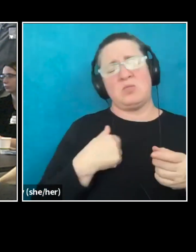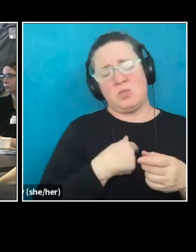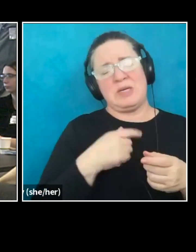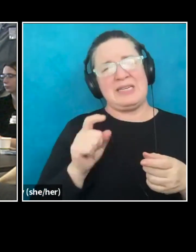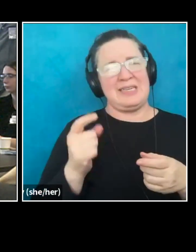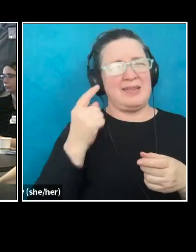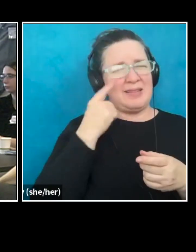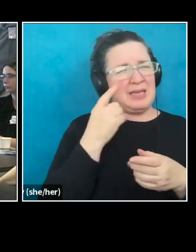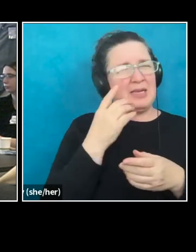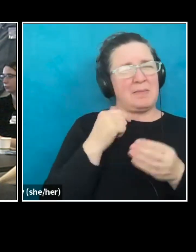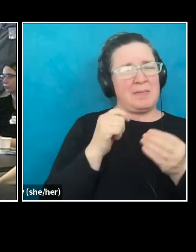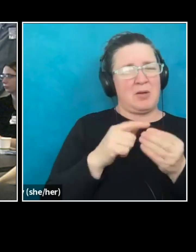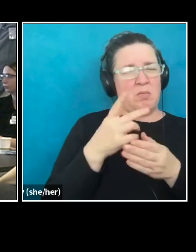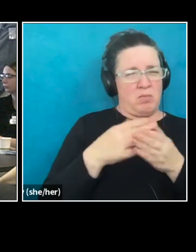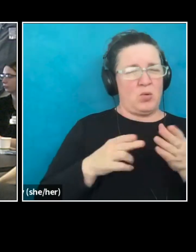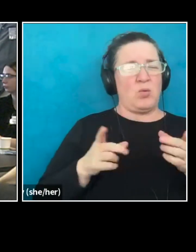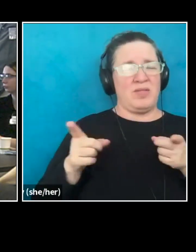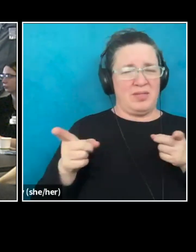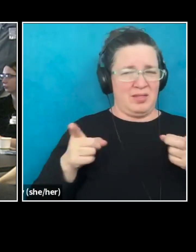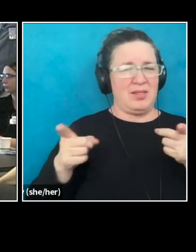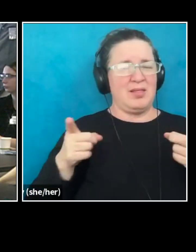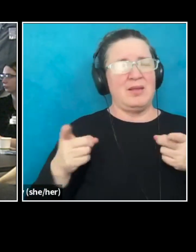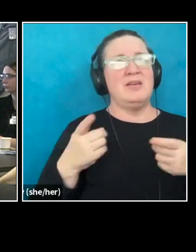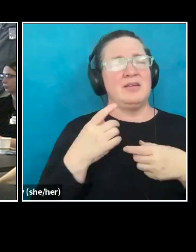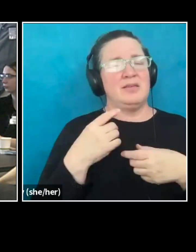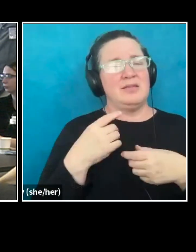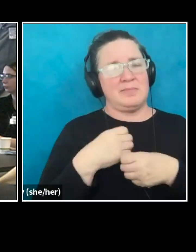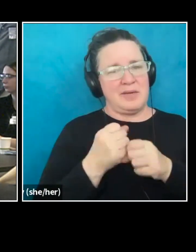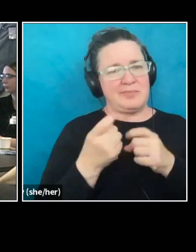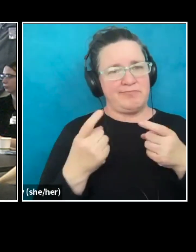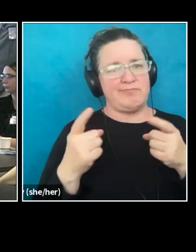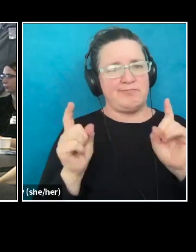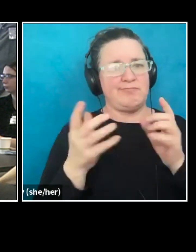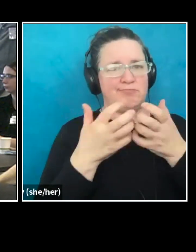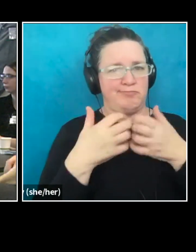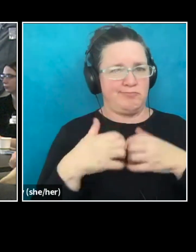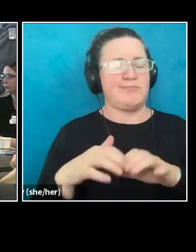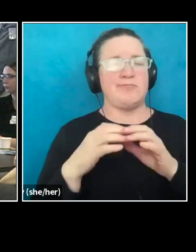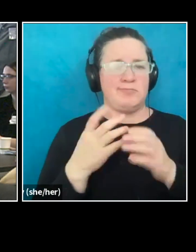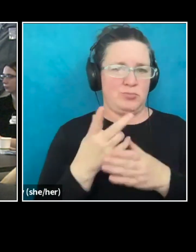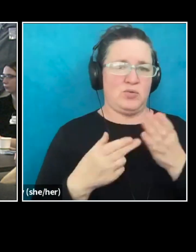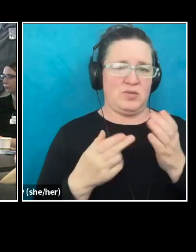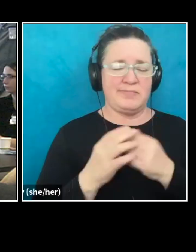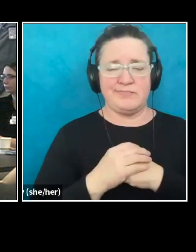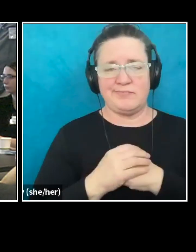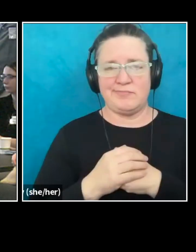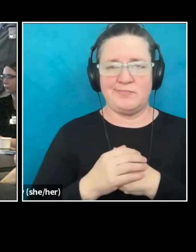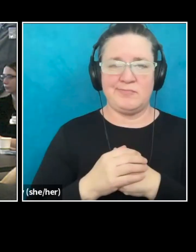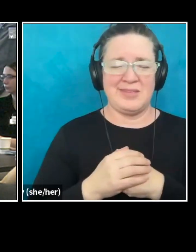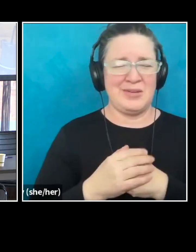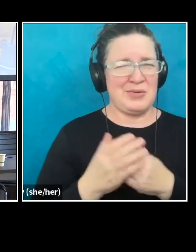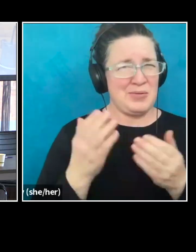in order to um you know address that issue. Hope hopefully that's something of an answer. Yeah. No,